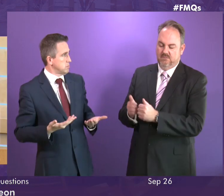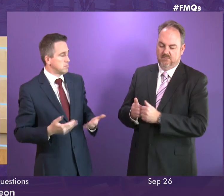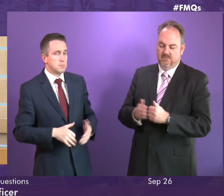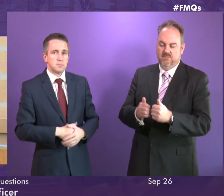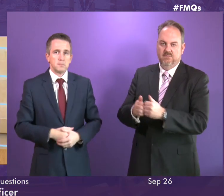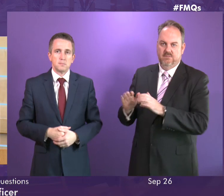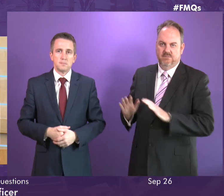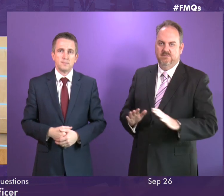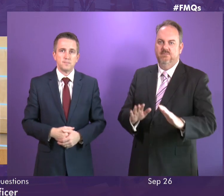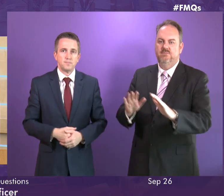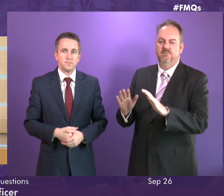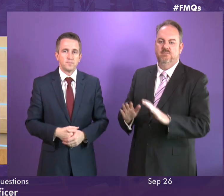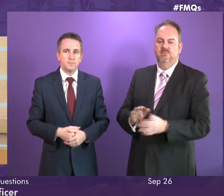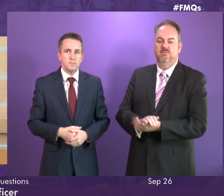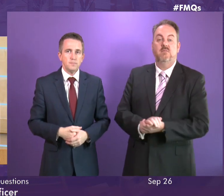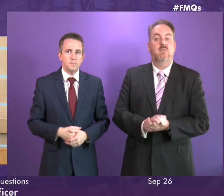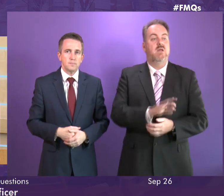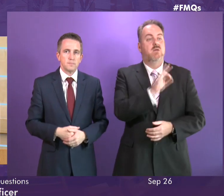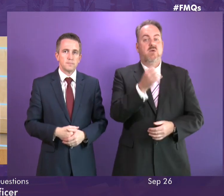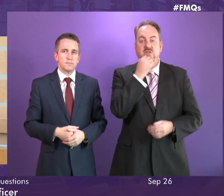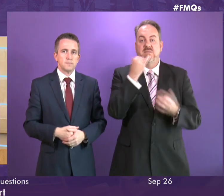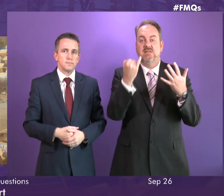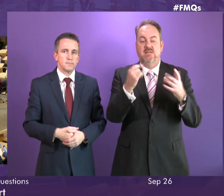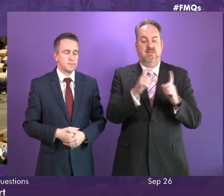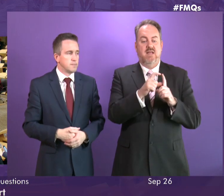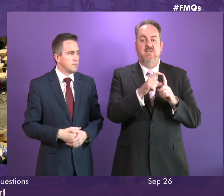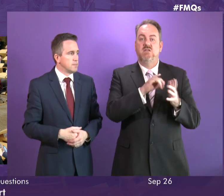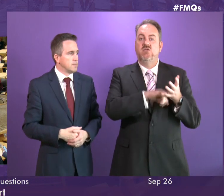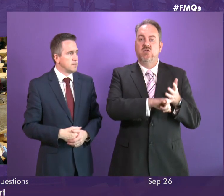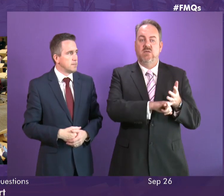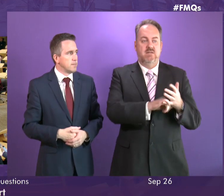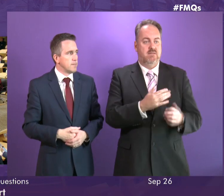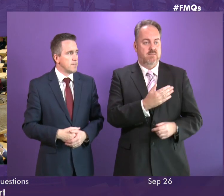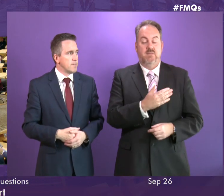Mortality Rates 6. David Stewart (Highlands and Islands) (Lab):